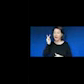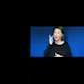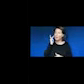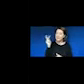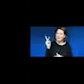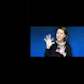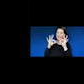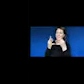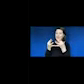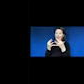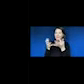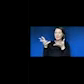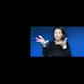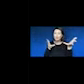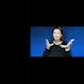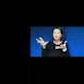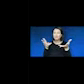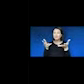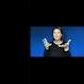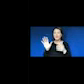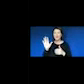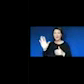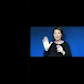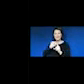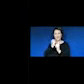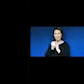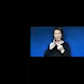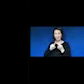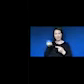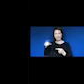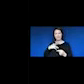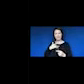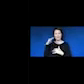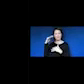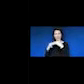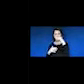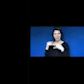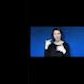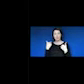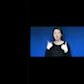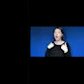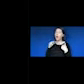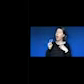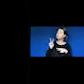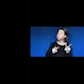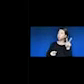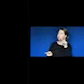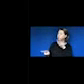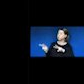observe her in a comfortable setting, and this allowed me to see how she appropriately